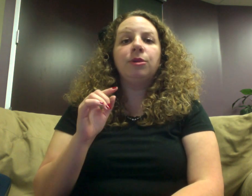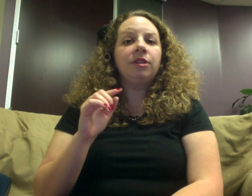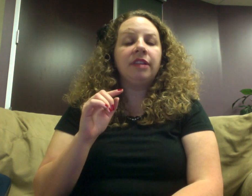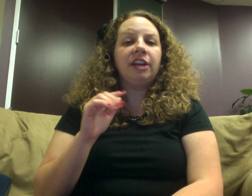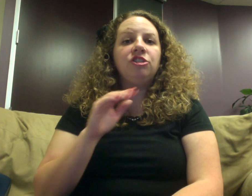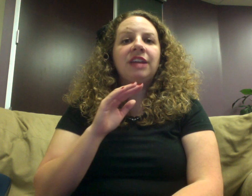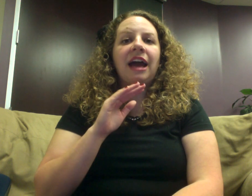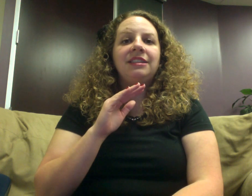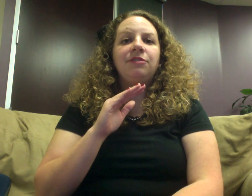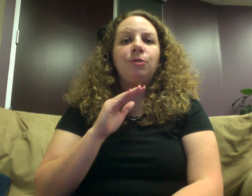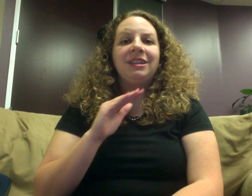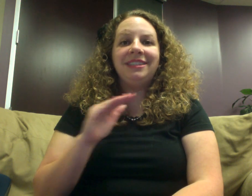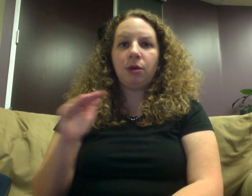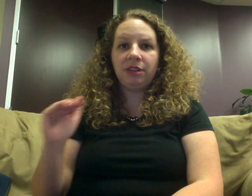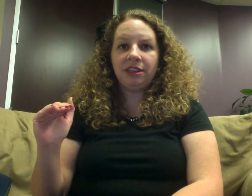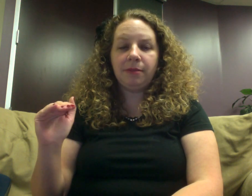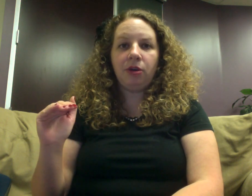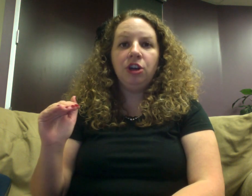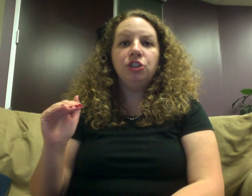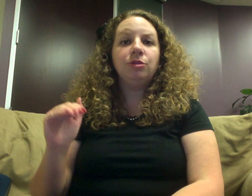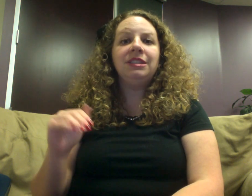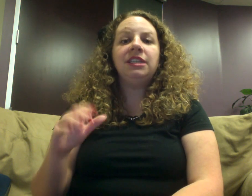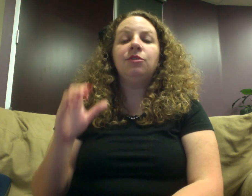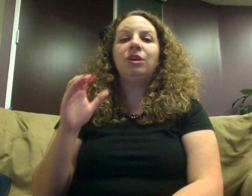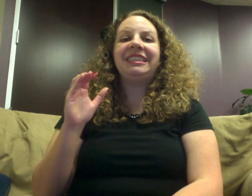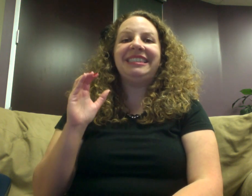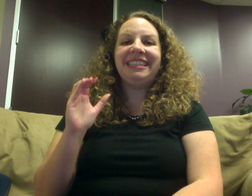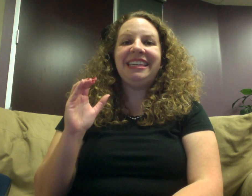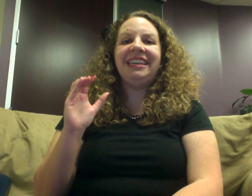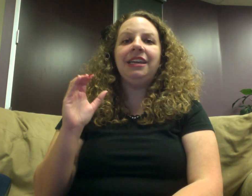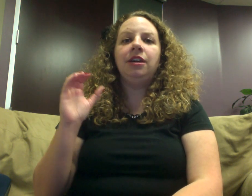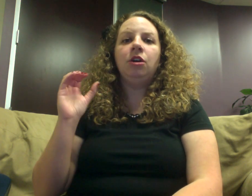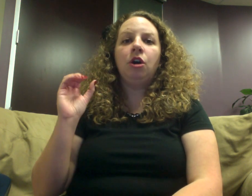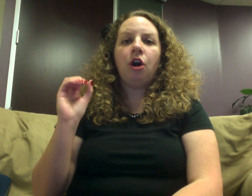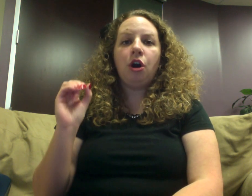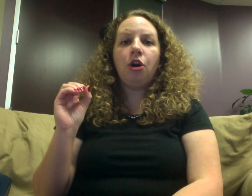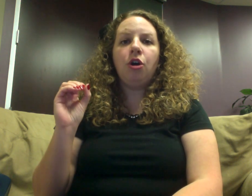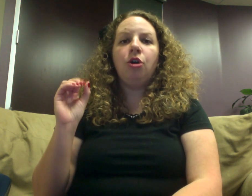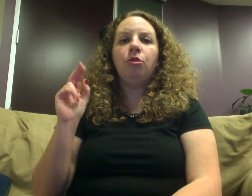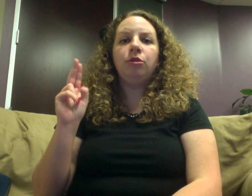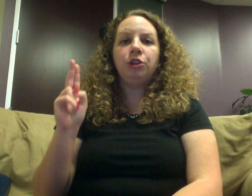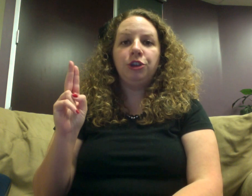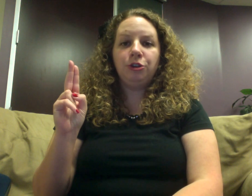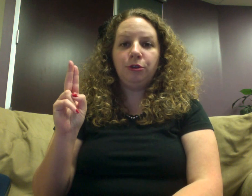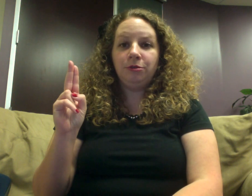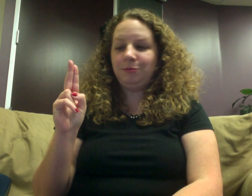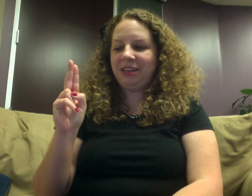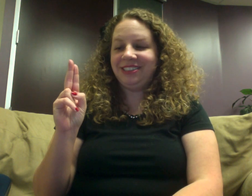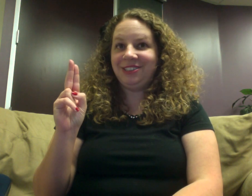the letters as if you are sounding them out. So instead of going C O U . . . because did